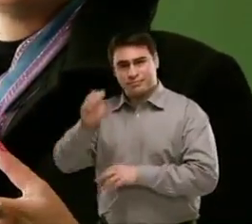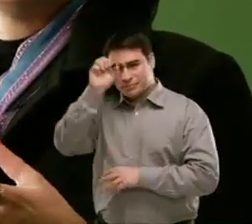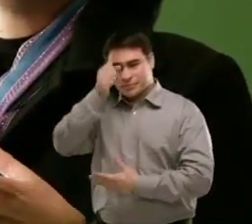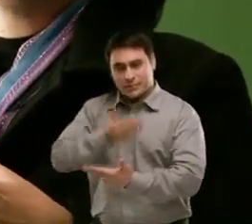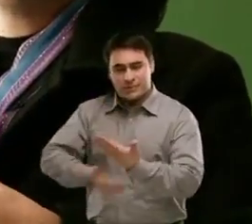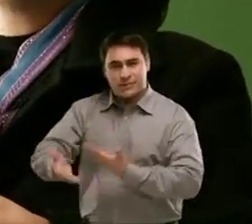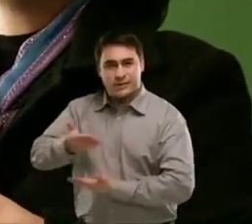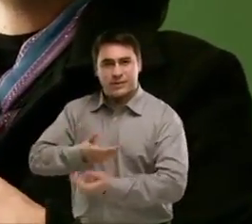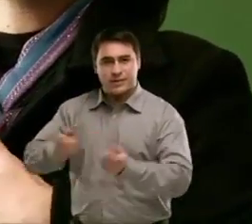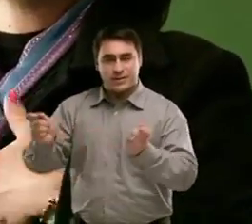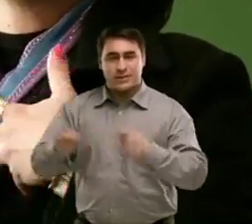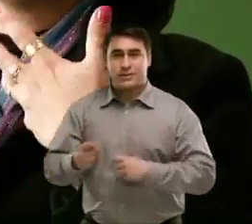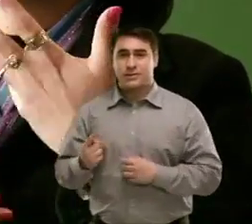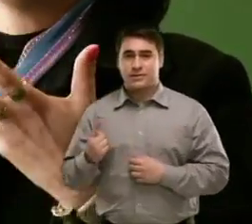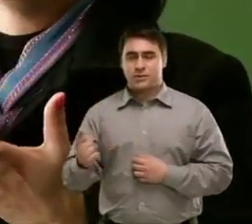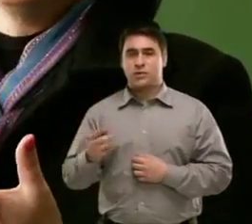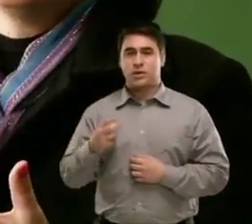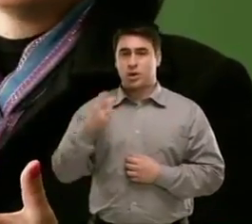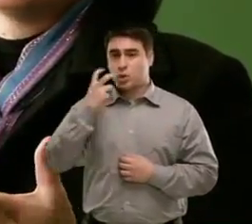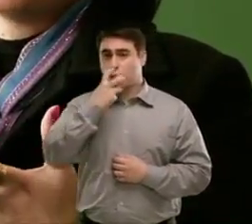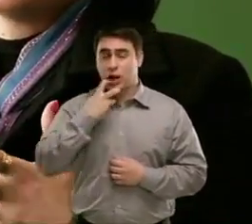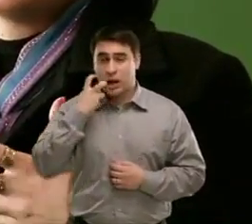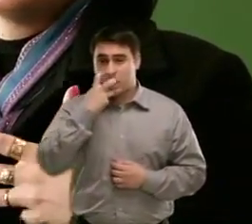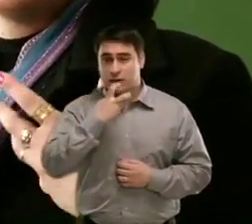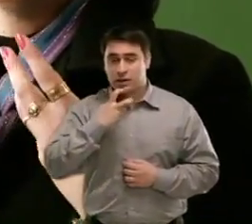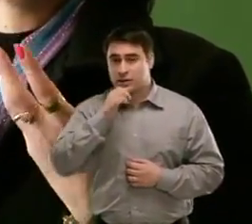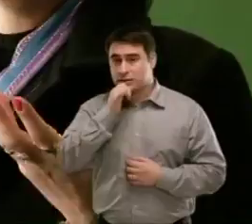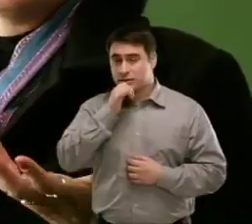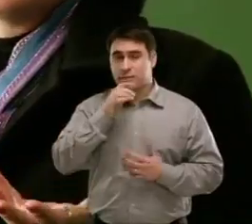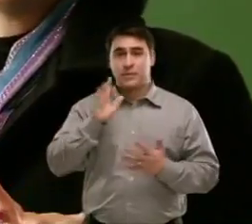Back then he verbalized a lot, but we could not understand him.